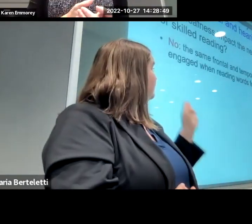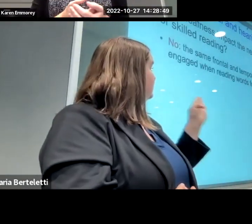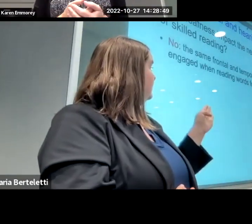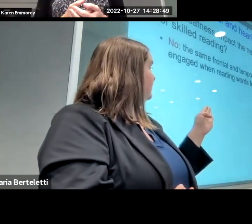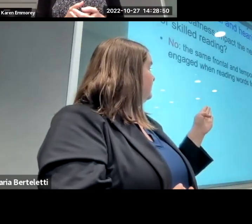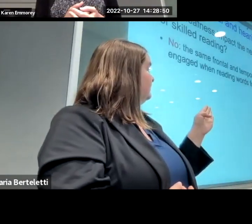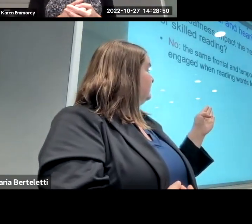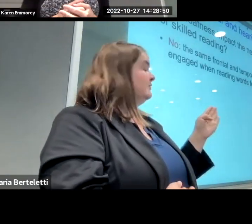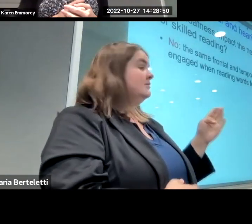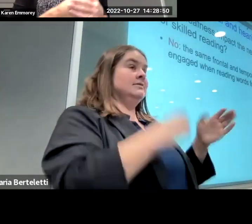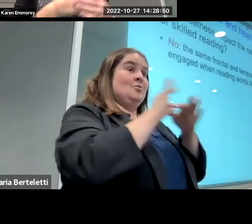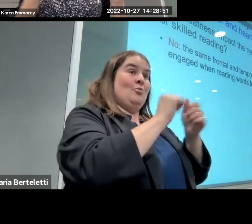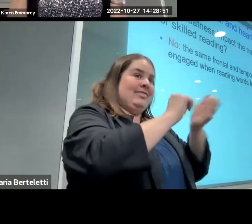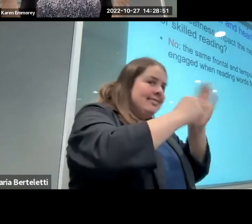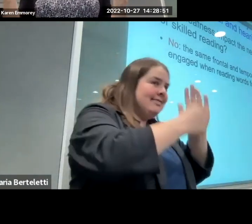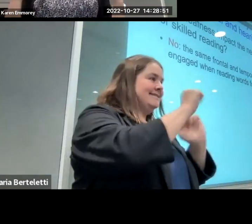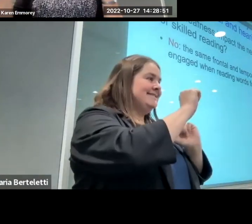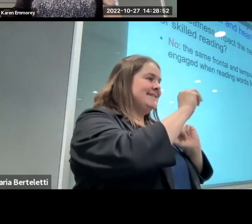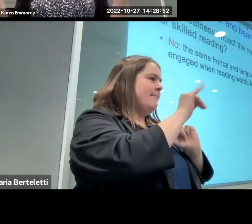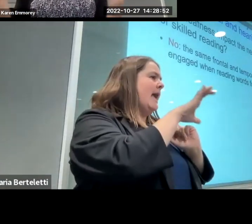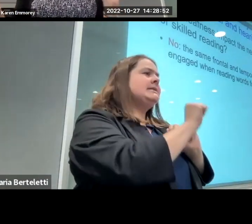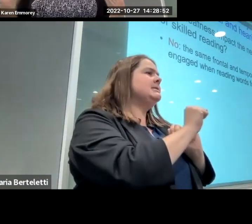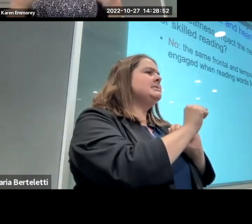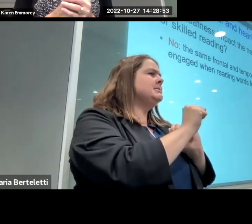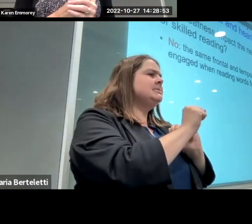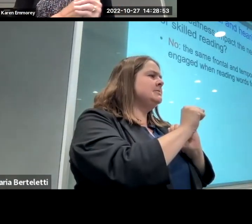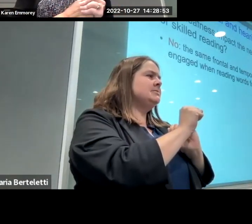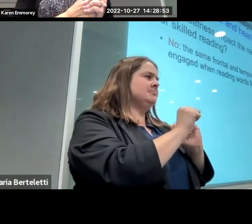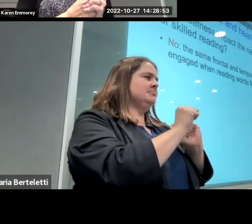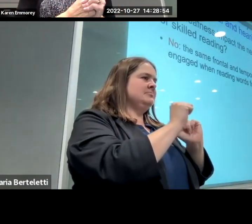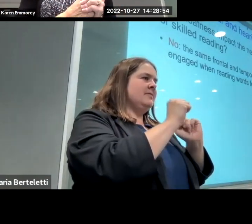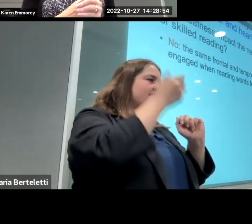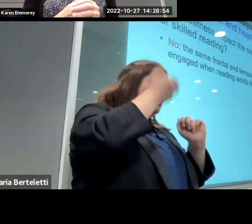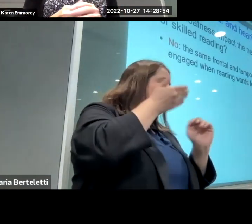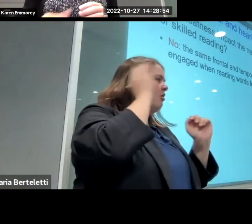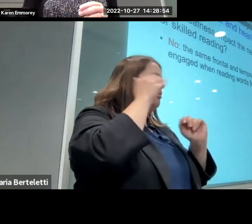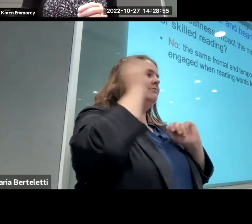We see No. The left visual word form area is tuned to known whole words in those definite hearing meters.